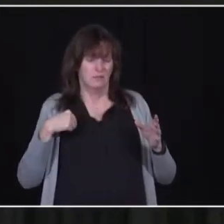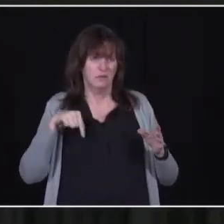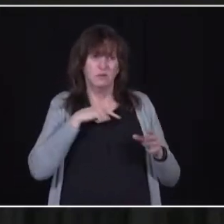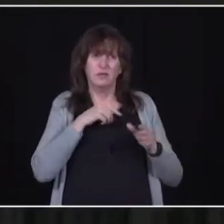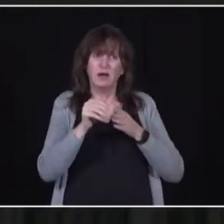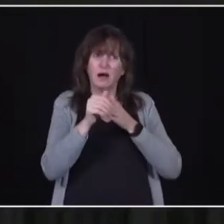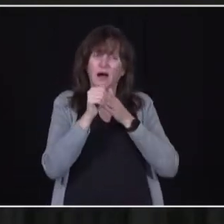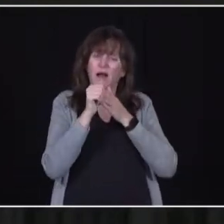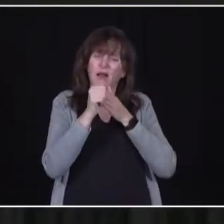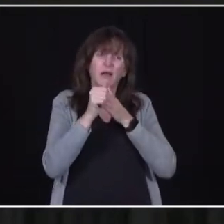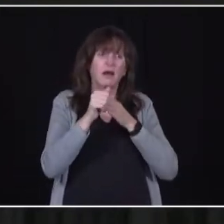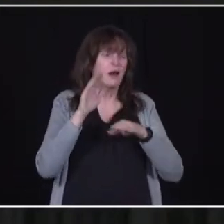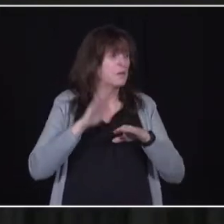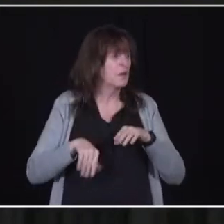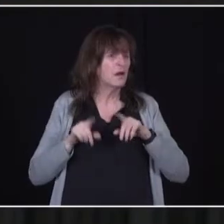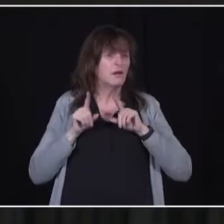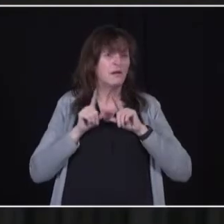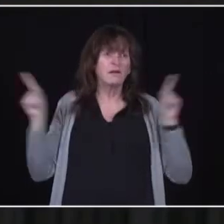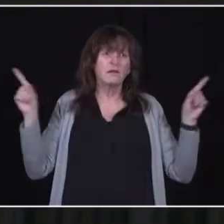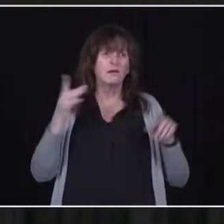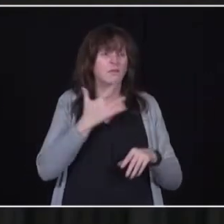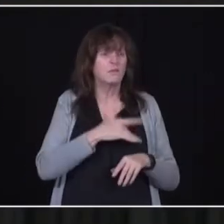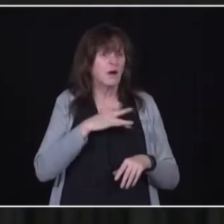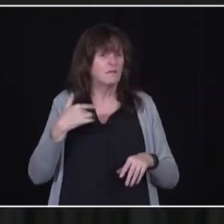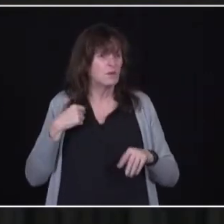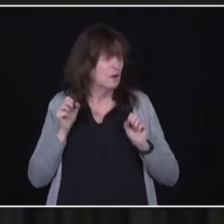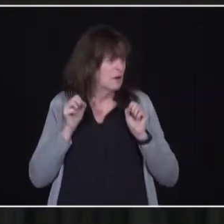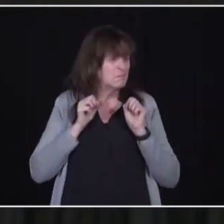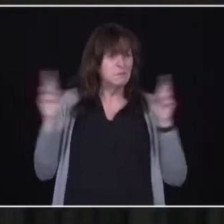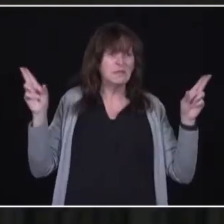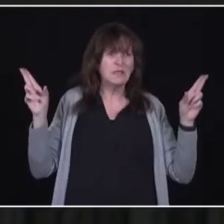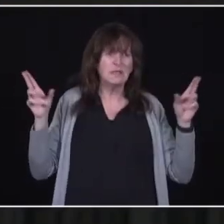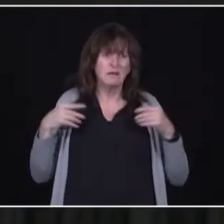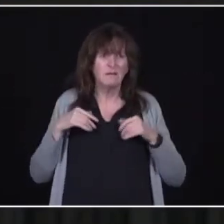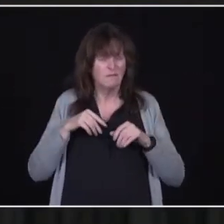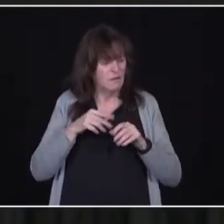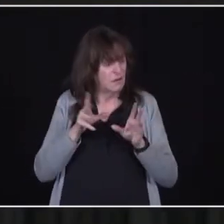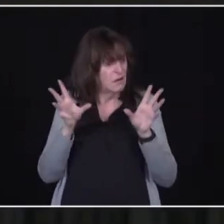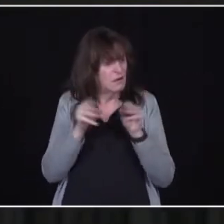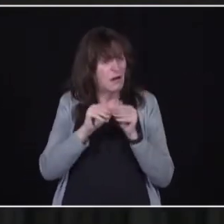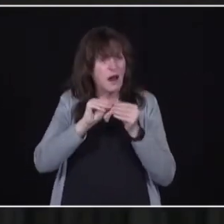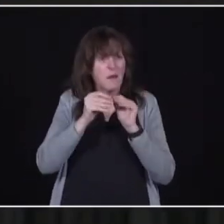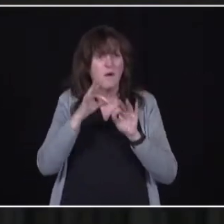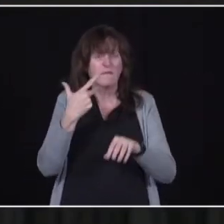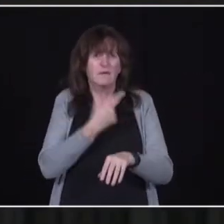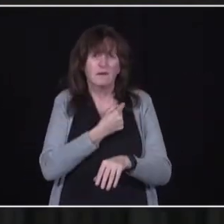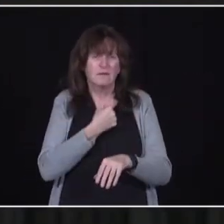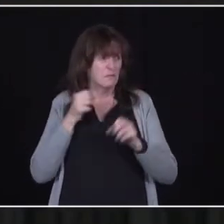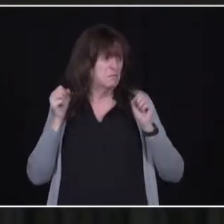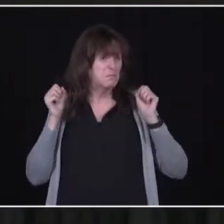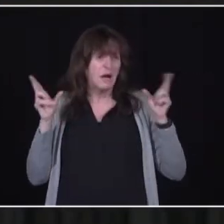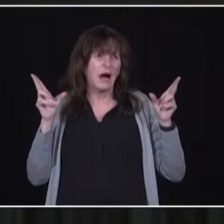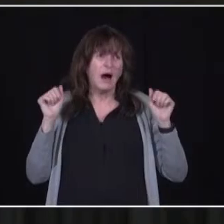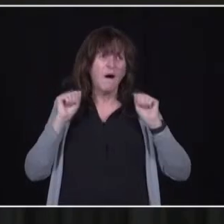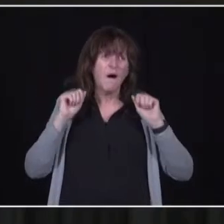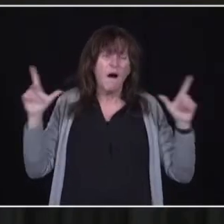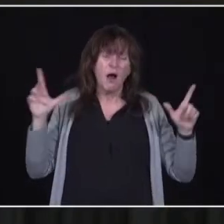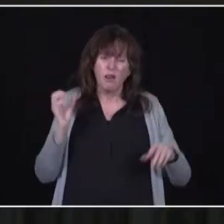in the entire country, Ontario is doing more, so I don't know how we are falling behind on